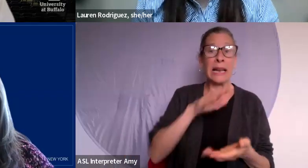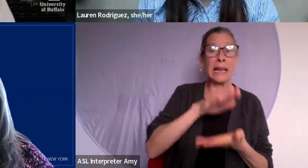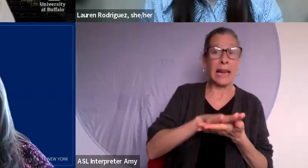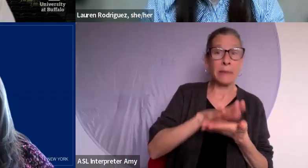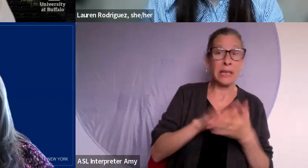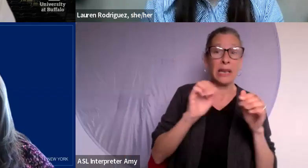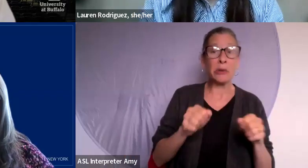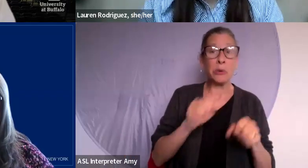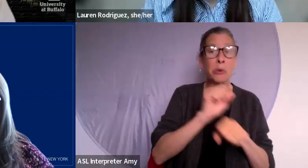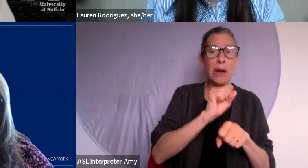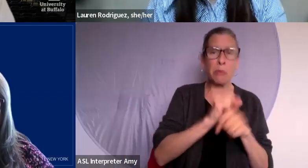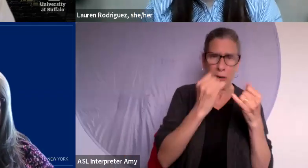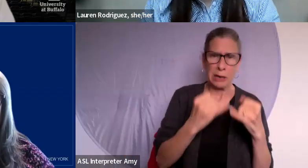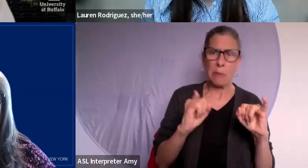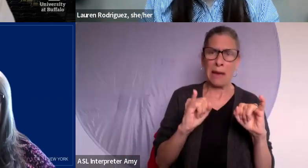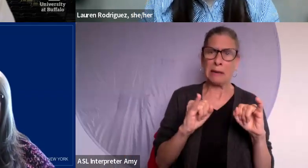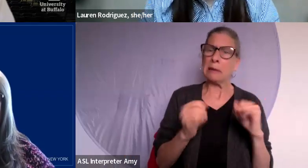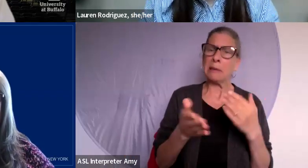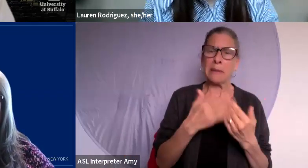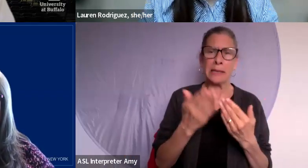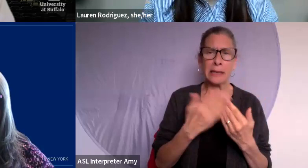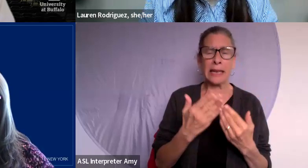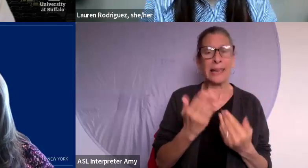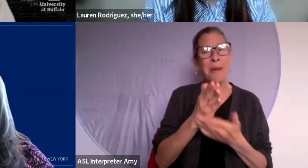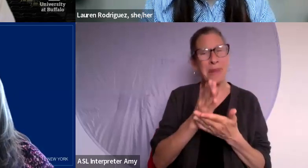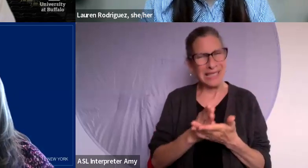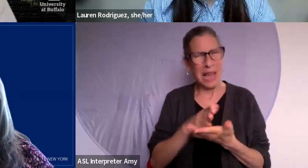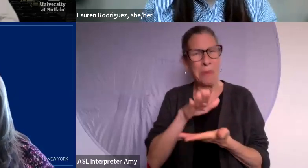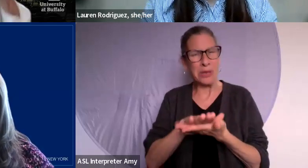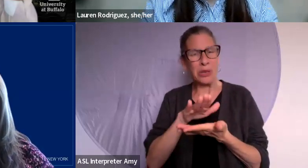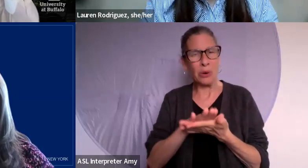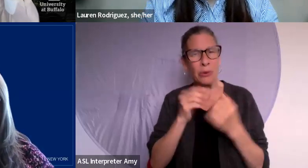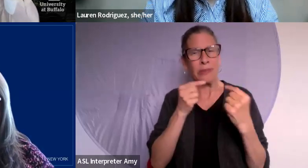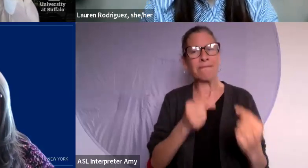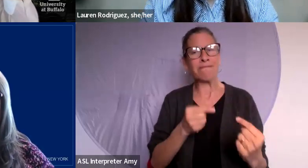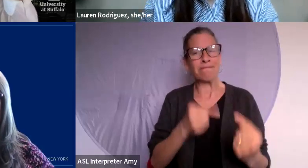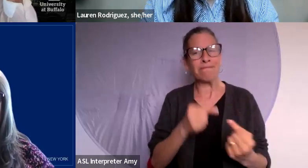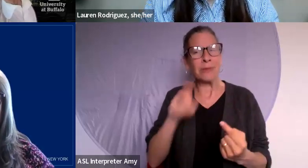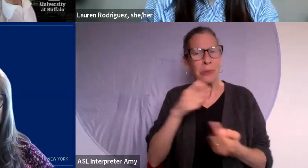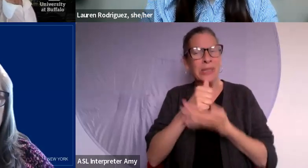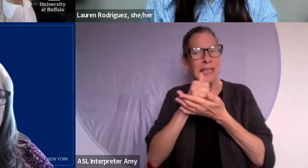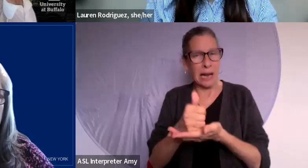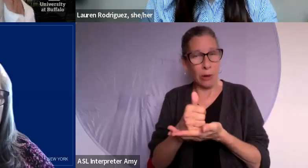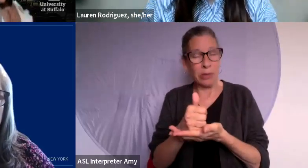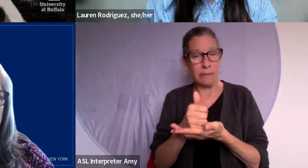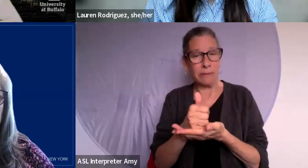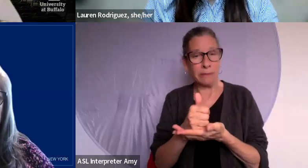on themselves very easily. But there will probably be some who will continue to need help with this. And so we will be likely